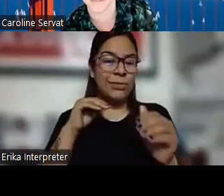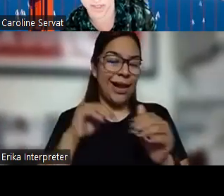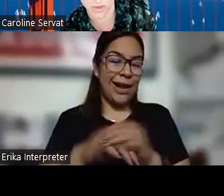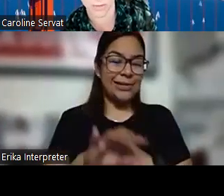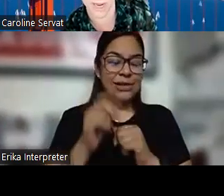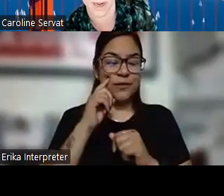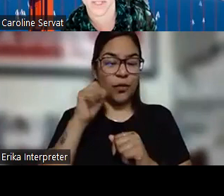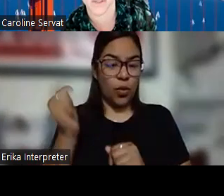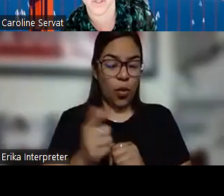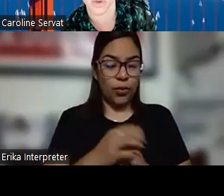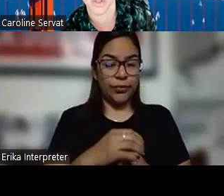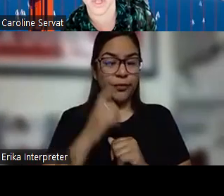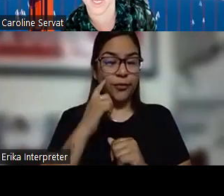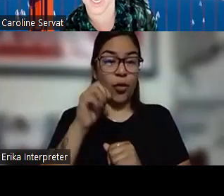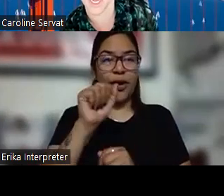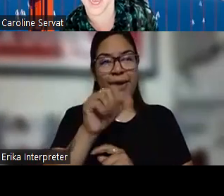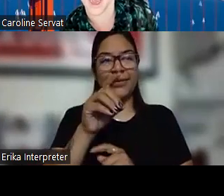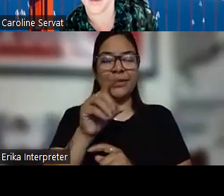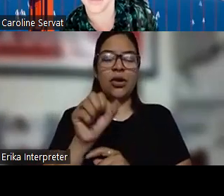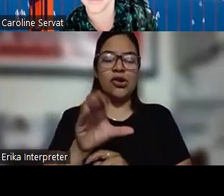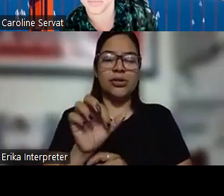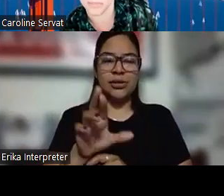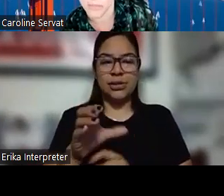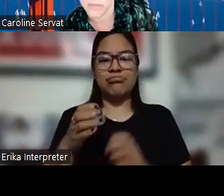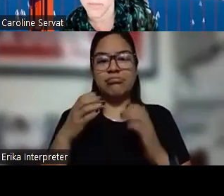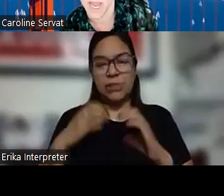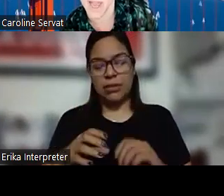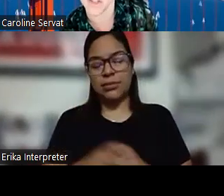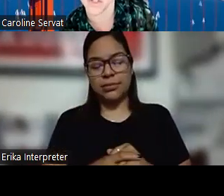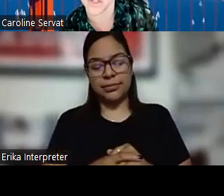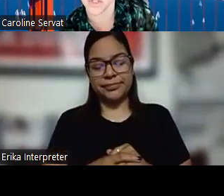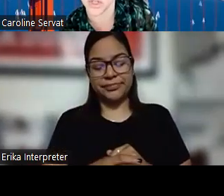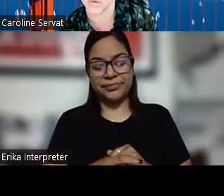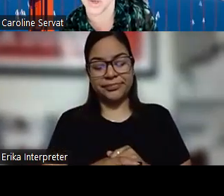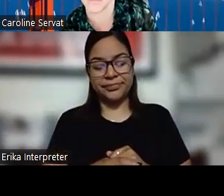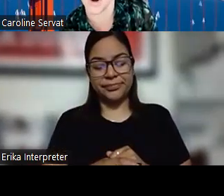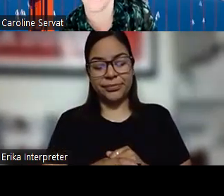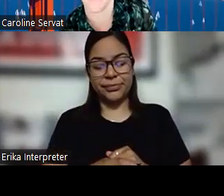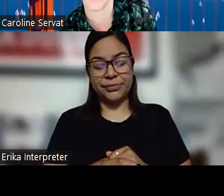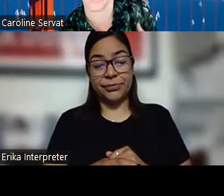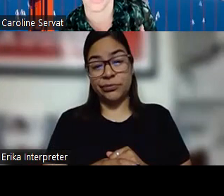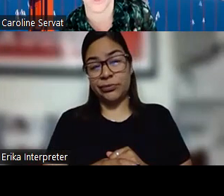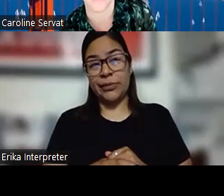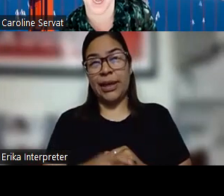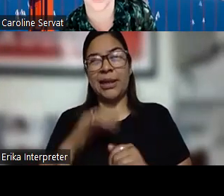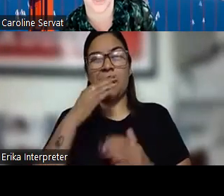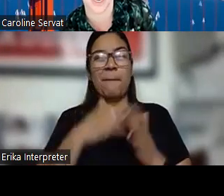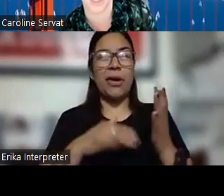that serve adrc consumers um and then two it's part of that really see an opportunity to plug